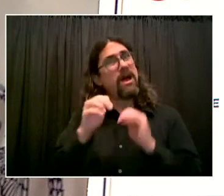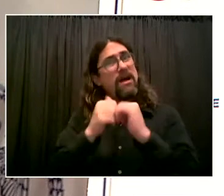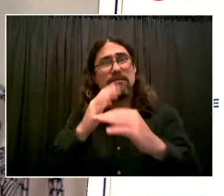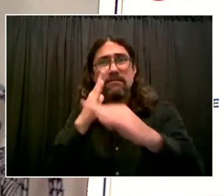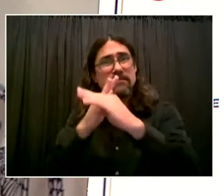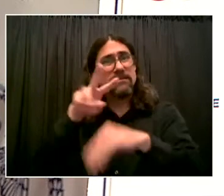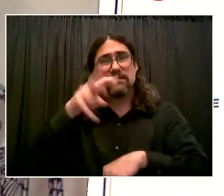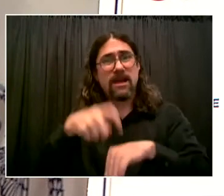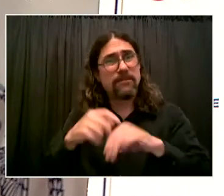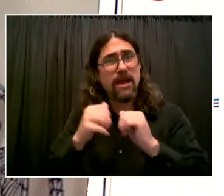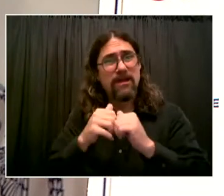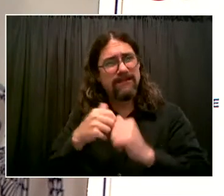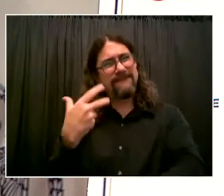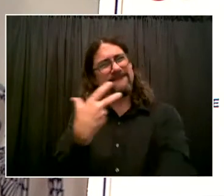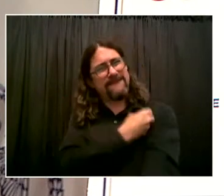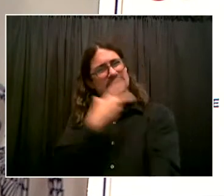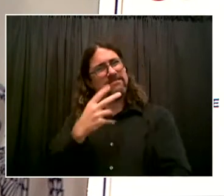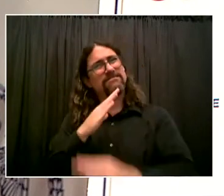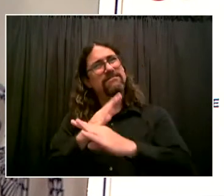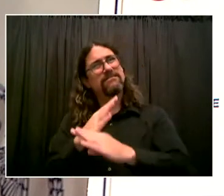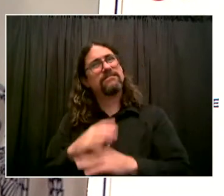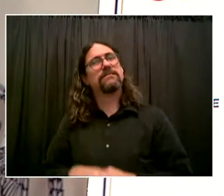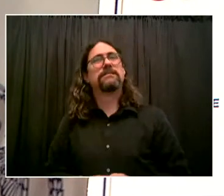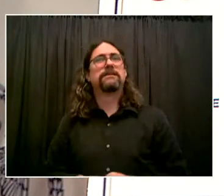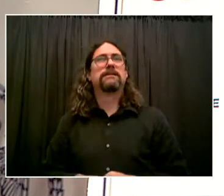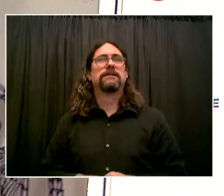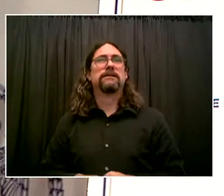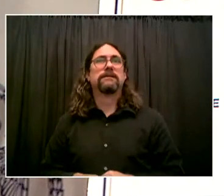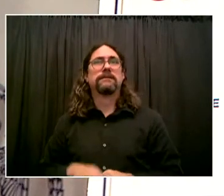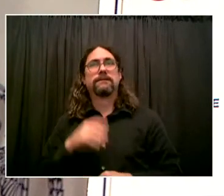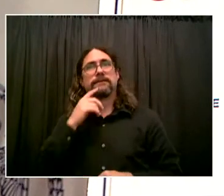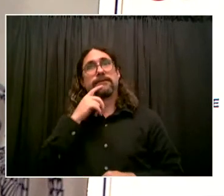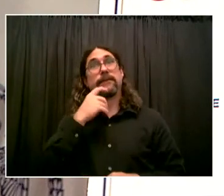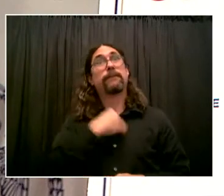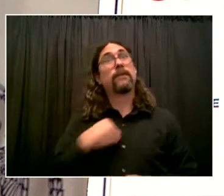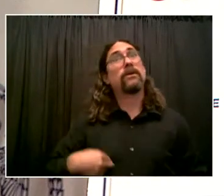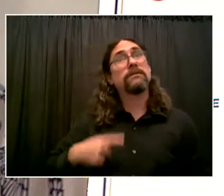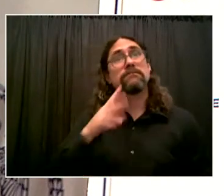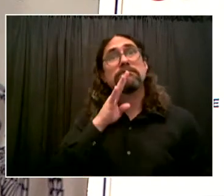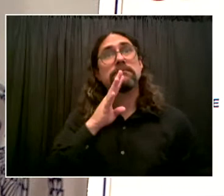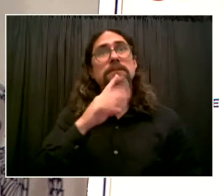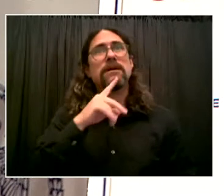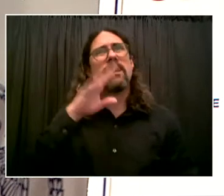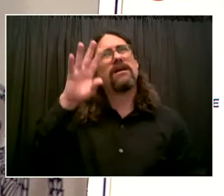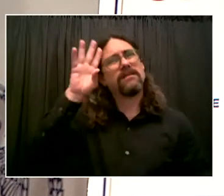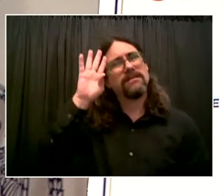DAVE?